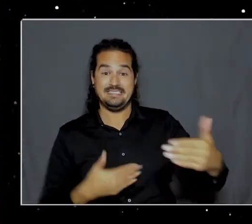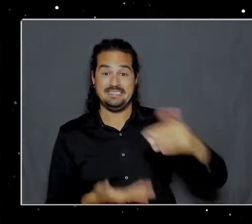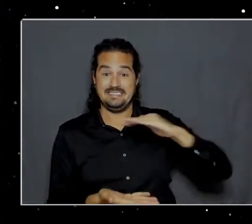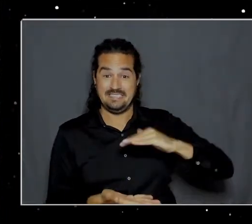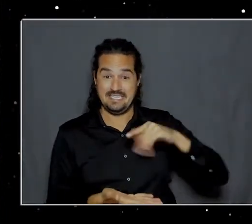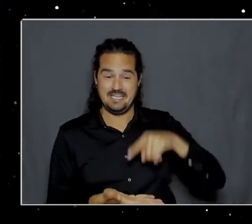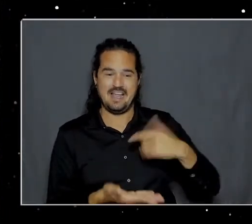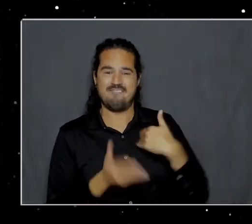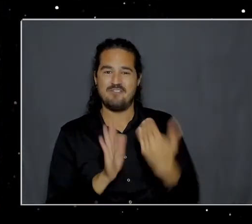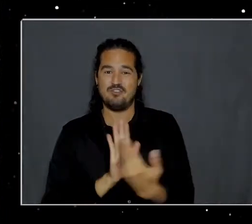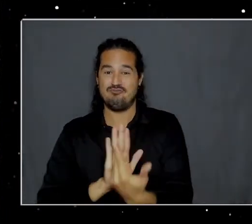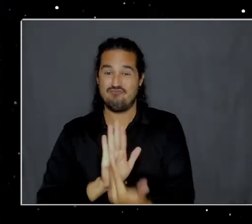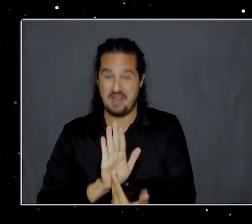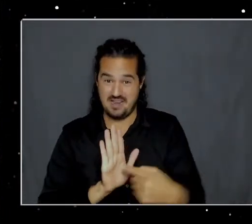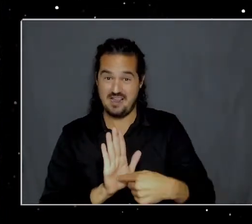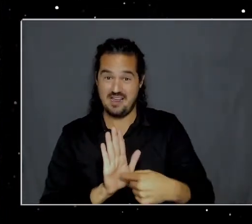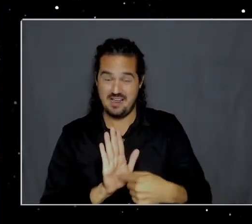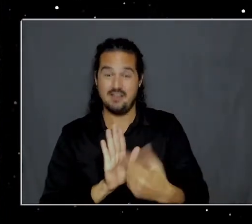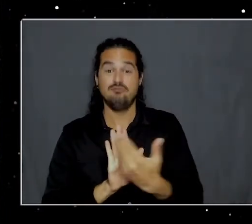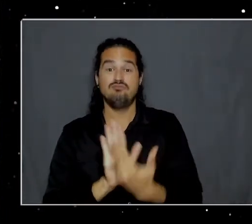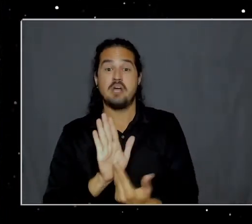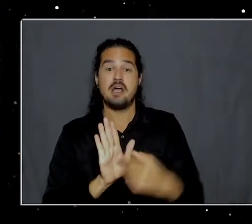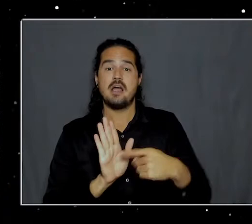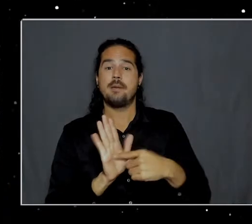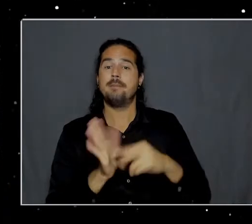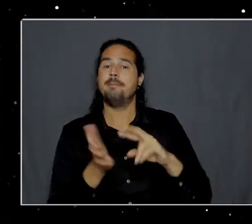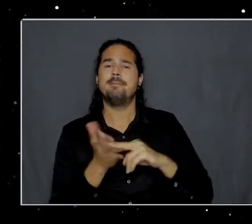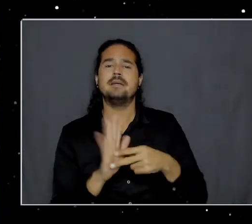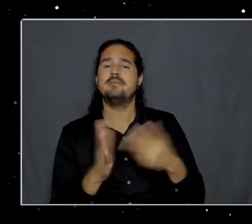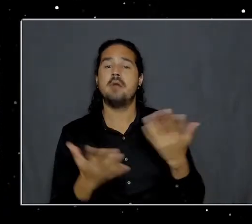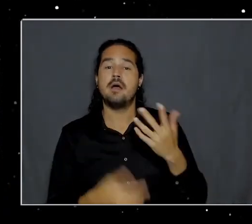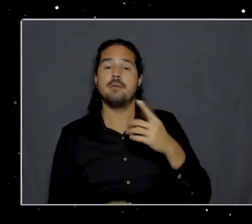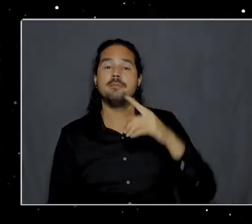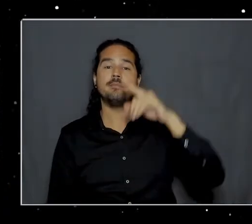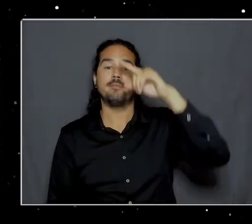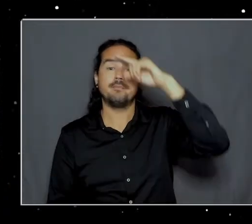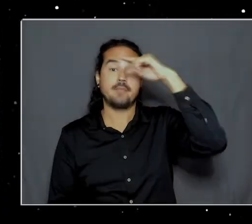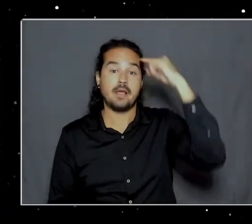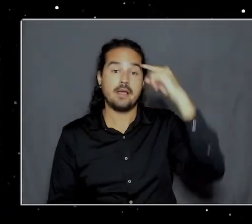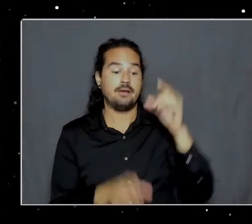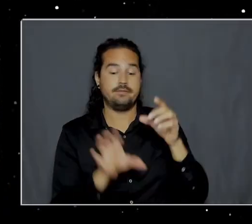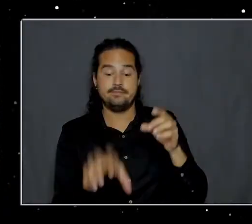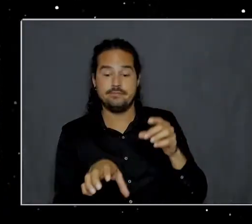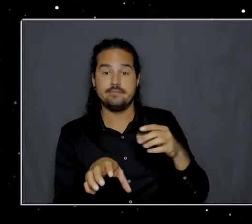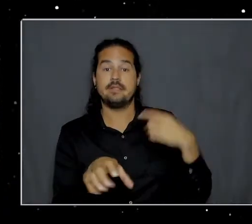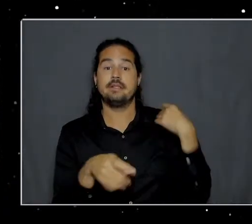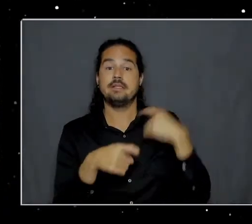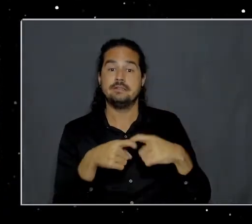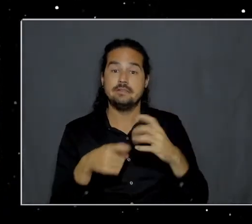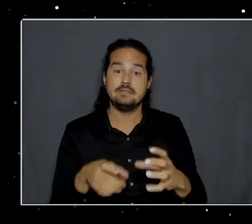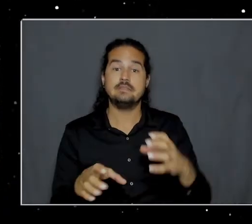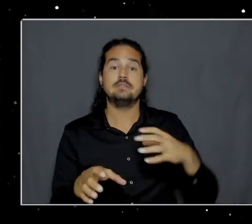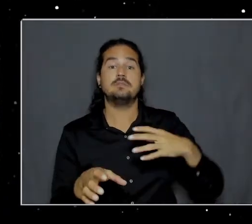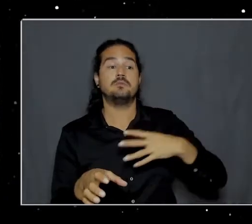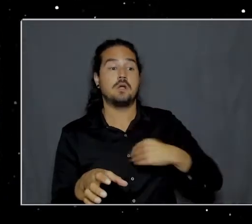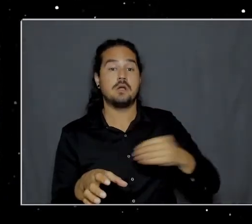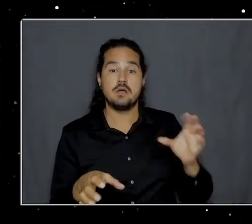FIRST OF ALL, I WOULD SAY THE CONTAINER HAS A CRACK IN IT. AND WHEN THE CONTAINER HAS A CRACK IN IT, IT'S NOT SIMPLY BLACKS, OR LATINOS, OR NATIVE